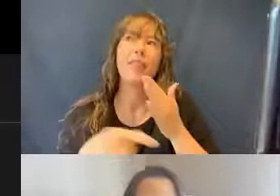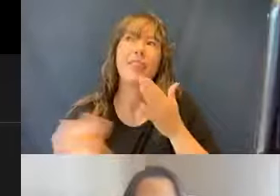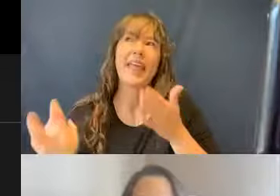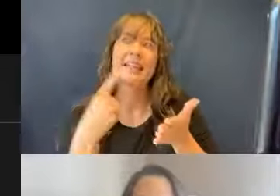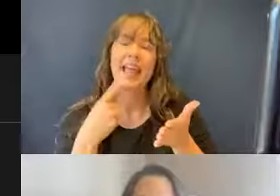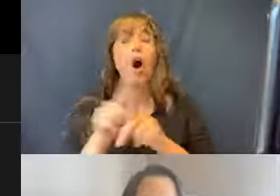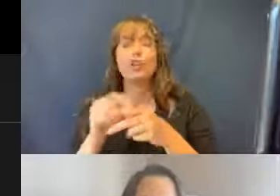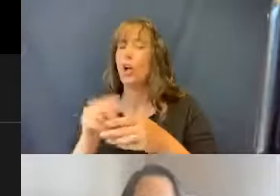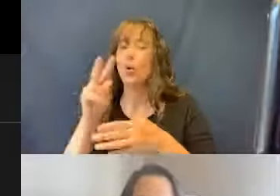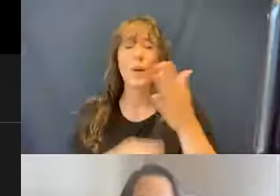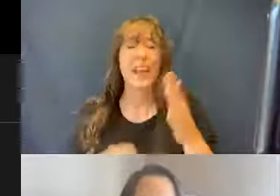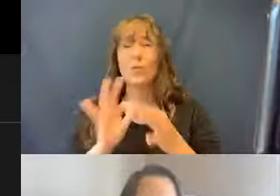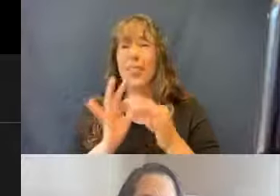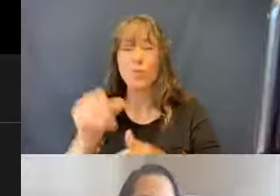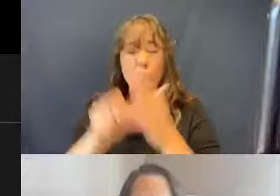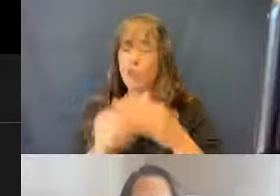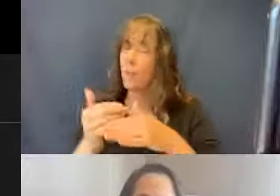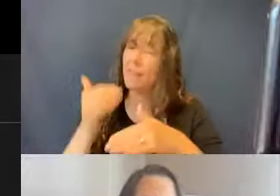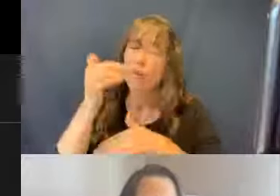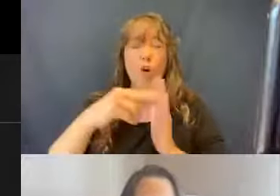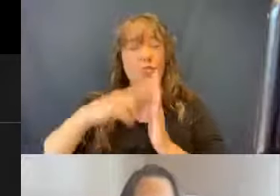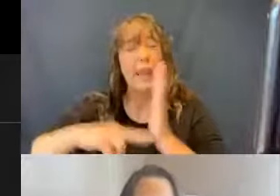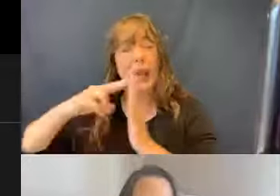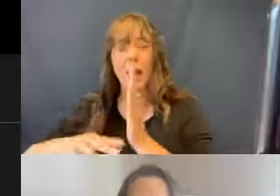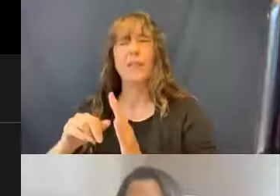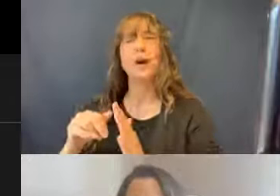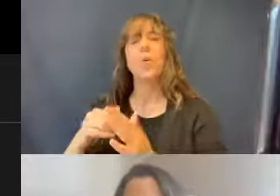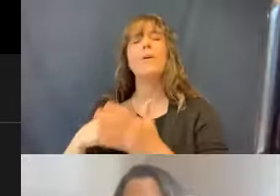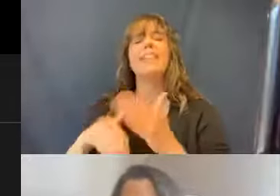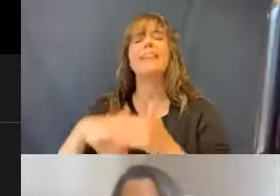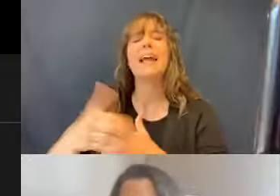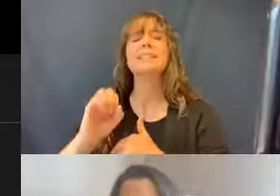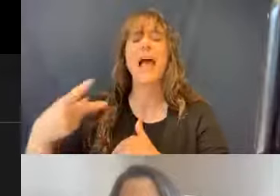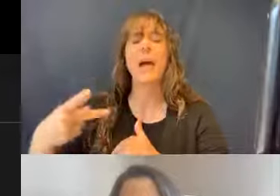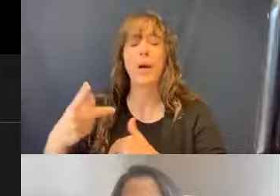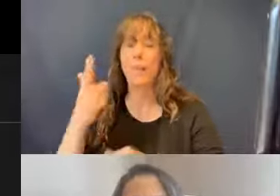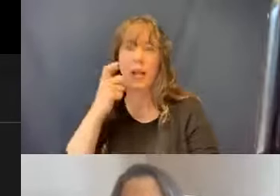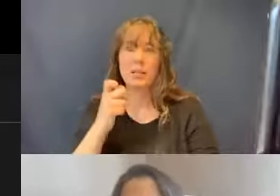sense for what was the next step because I wasn't going to be hearing the professor tell